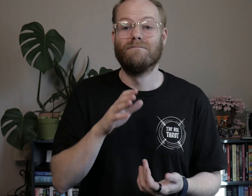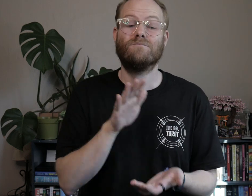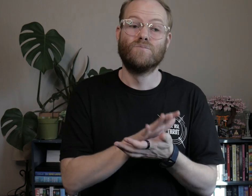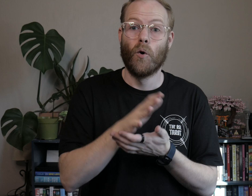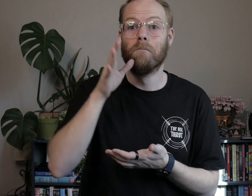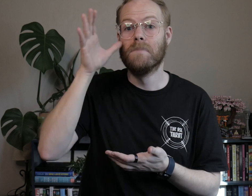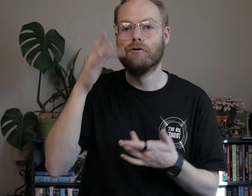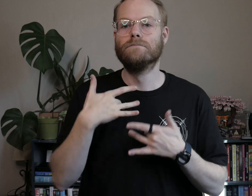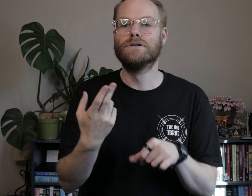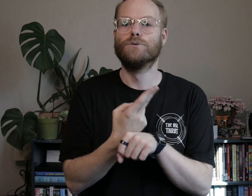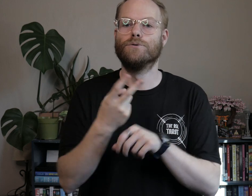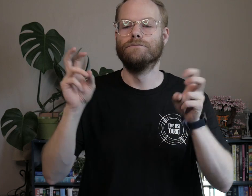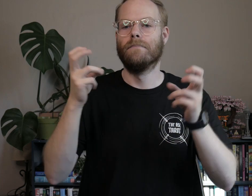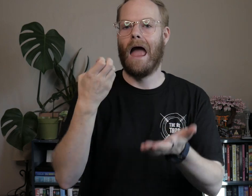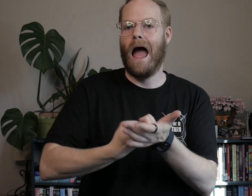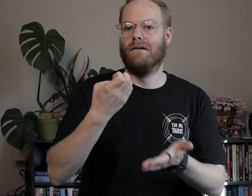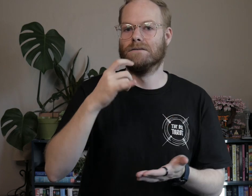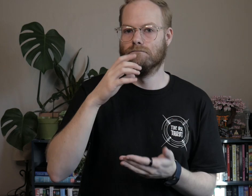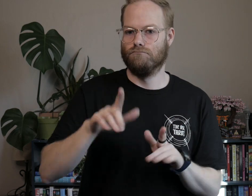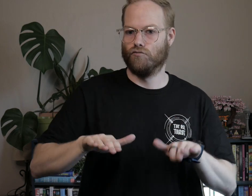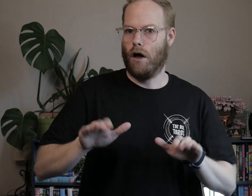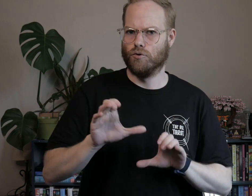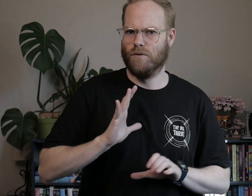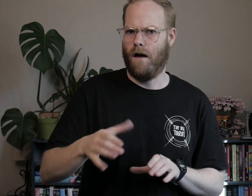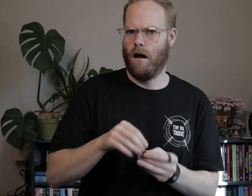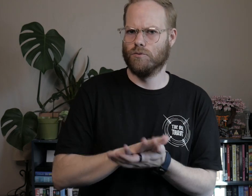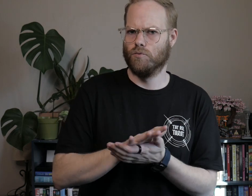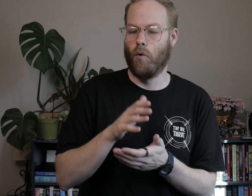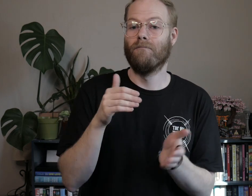Schools and parents use the “evidence” that their child is doing just fine in school,